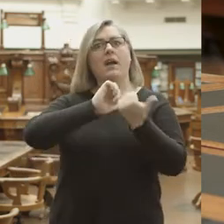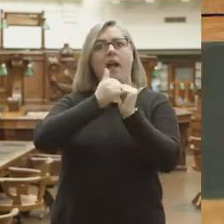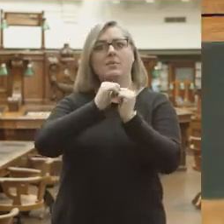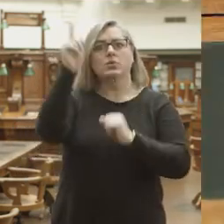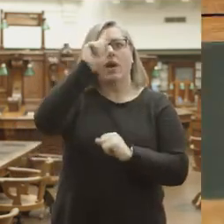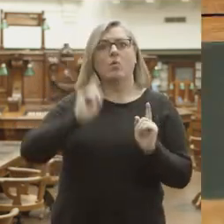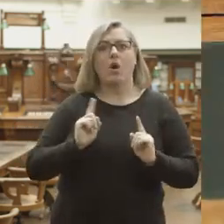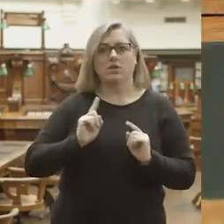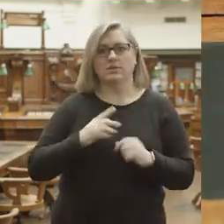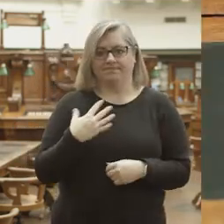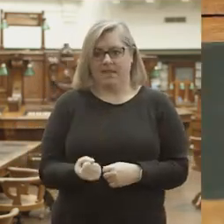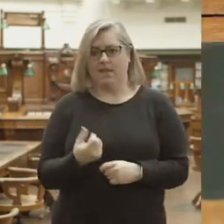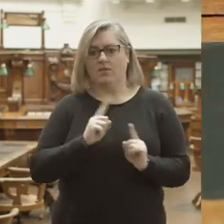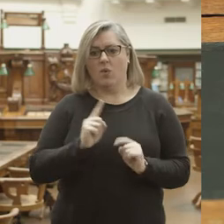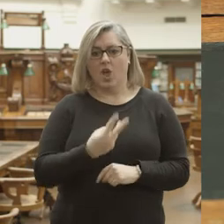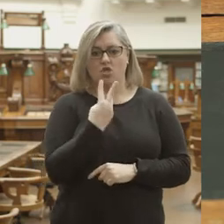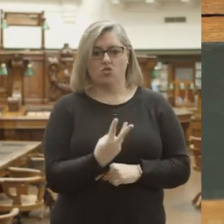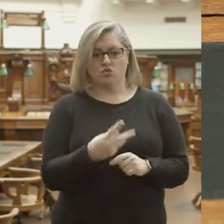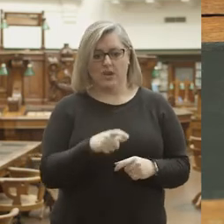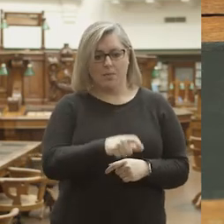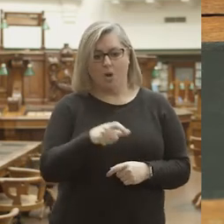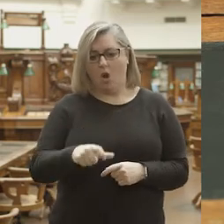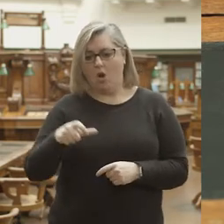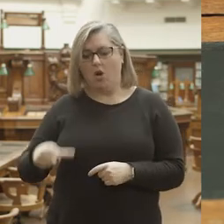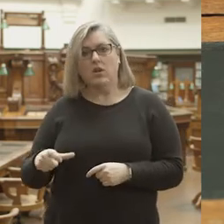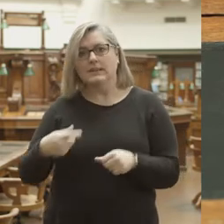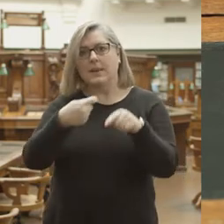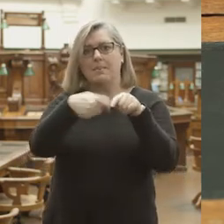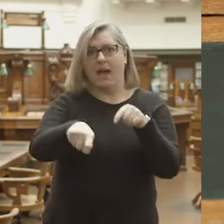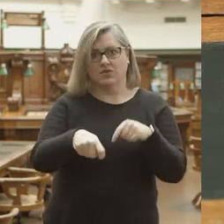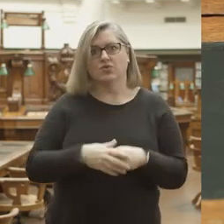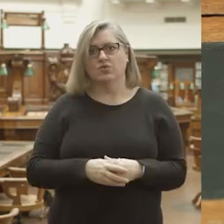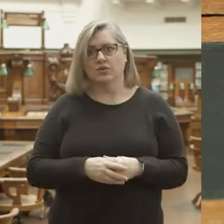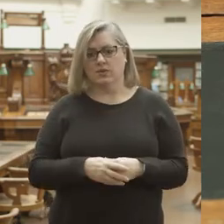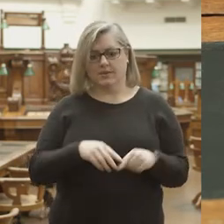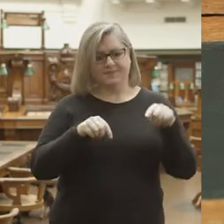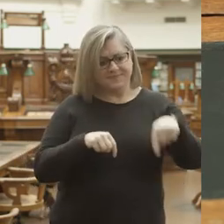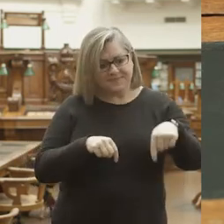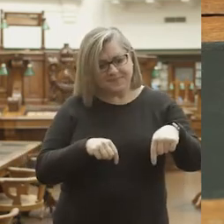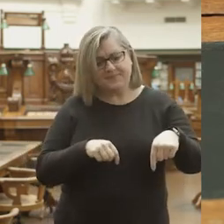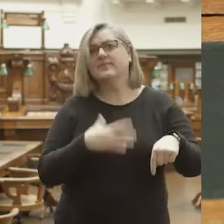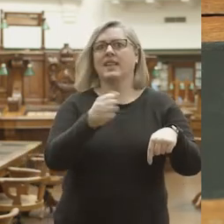here three match boxes, now this matchbox here is our winning one and I've given you a little prize there,